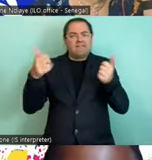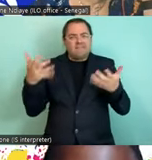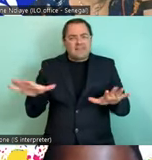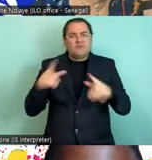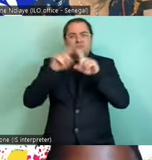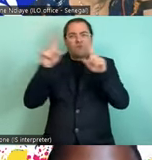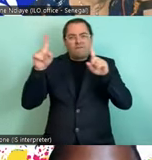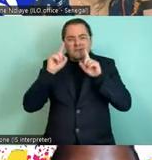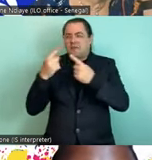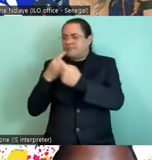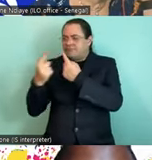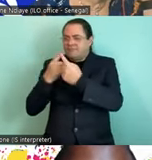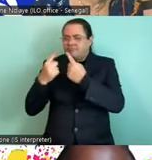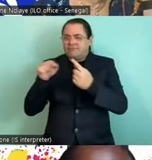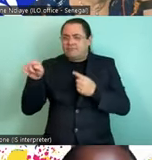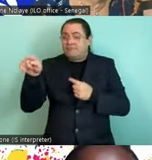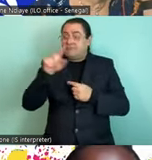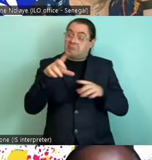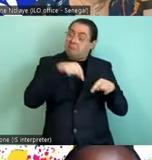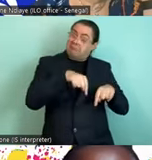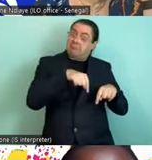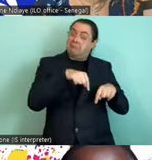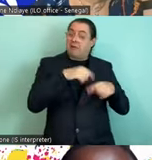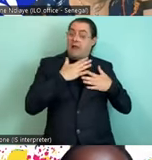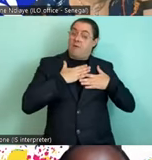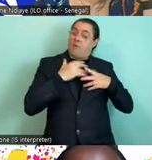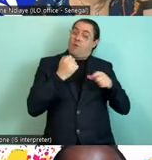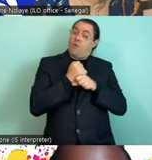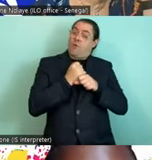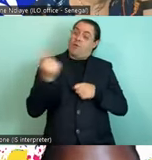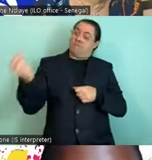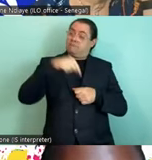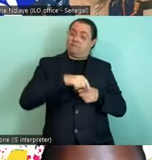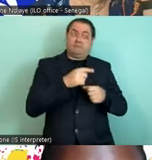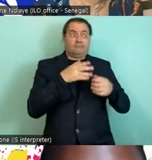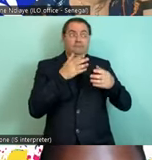10:38:05 And in March of this year, early 2022 we launched the first ever work placement